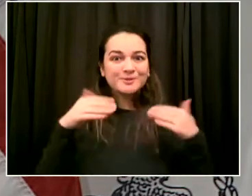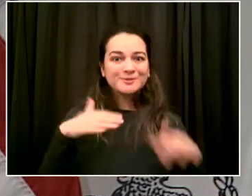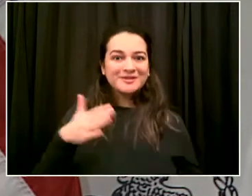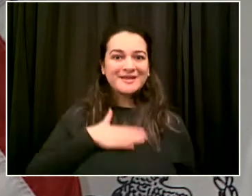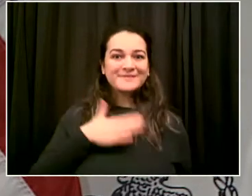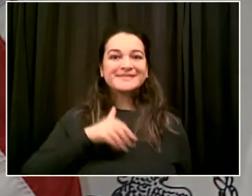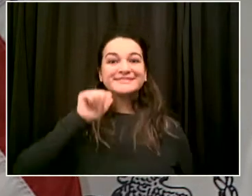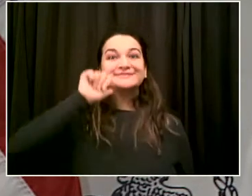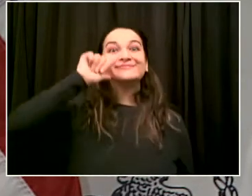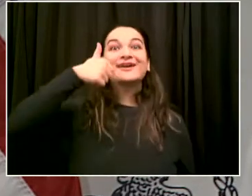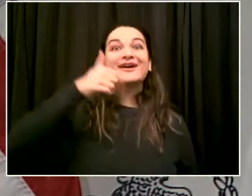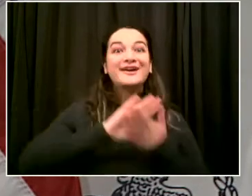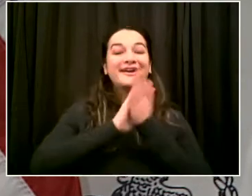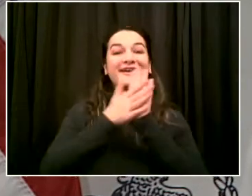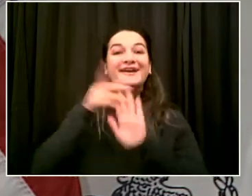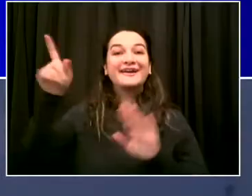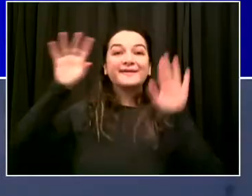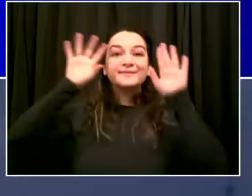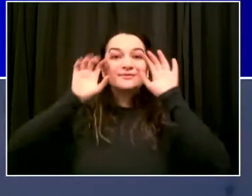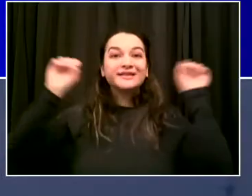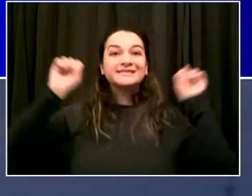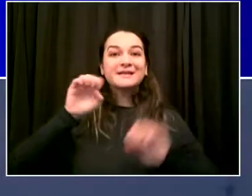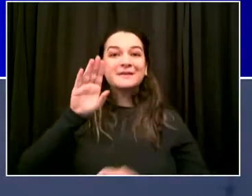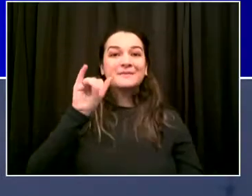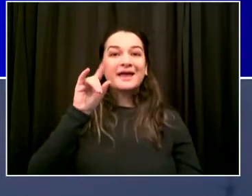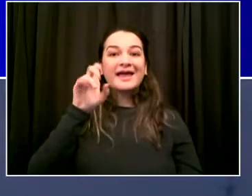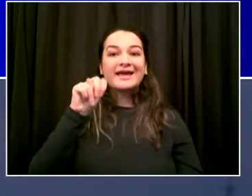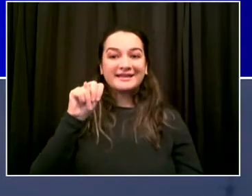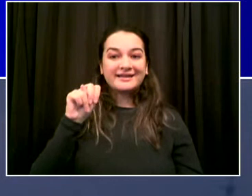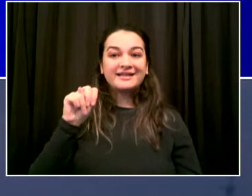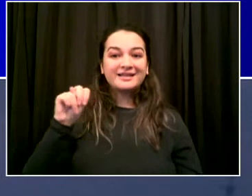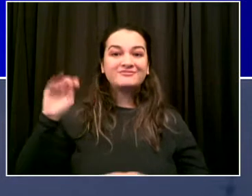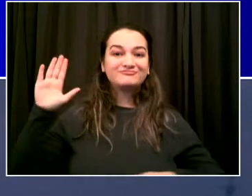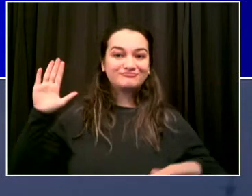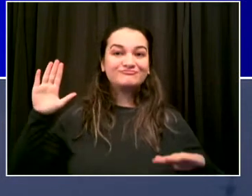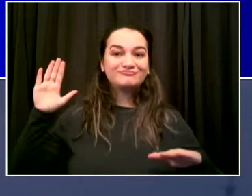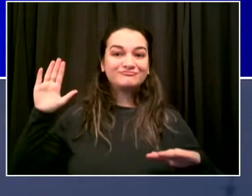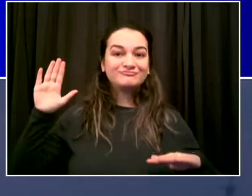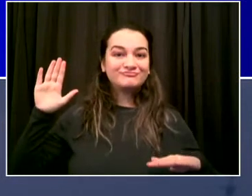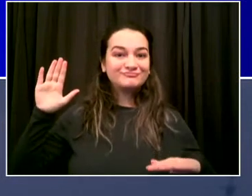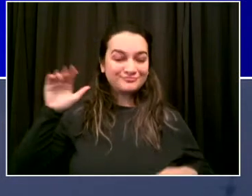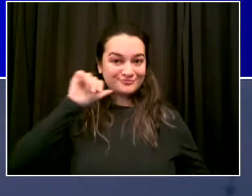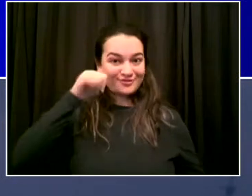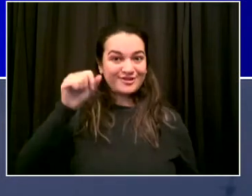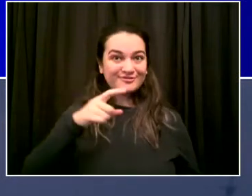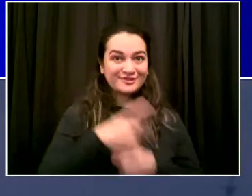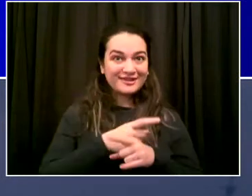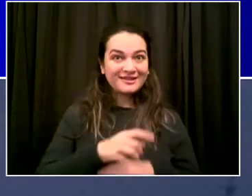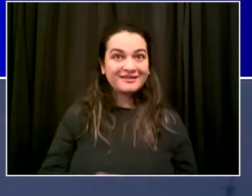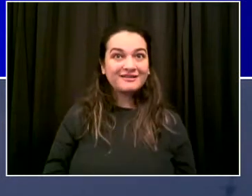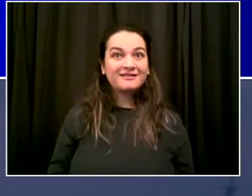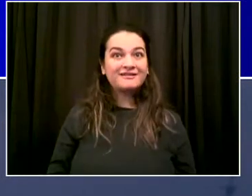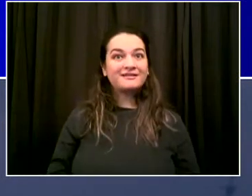STARTED WITH THE POINT ABOUT WHAT'T'GS OOING TO HAPPEN TOMORROW A NDWWASHINGNGN TO DC OBVBVOIUSLY THAT WILL BE A CELEBRATION OF OUR NATION AND DEMOCRACY Y UBT T